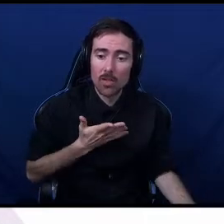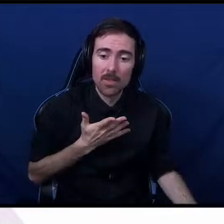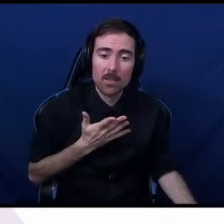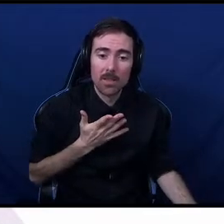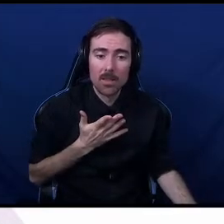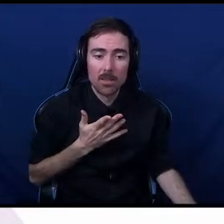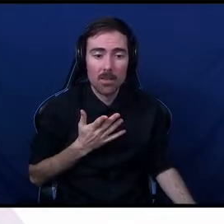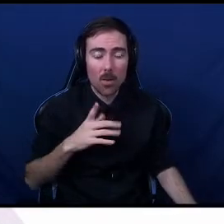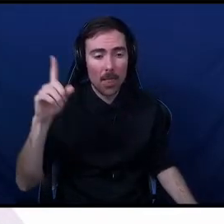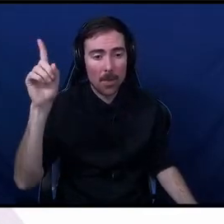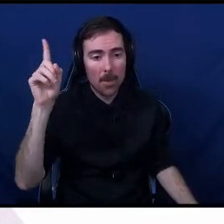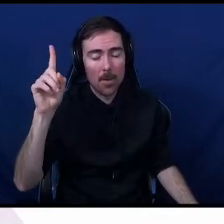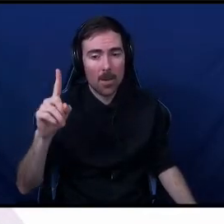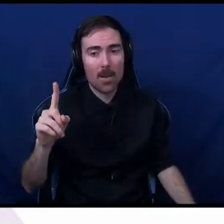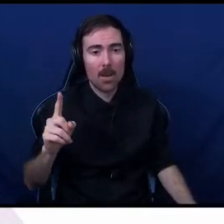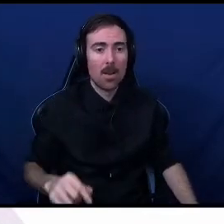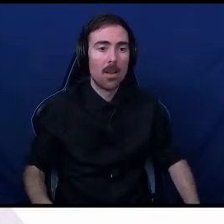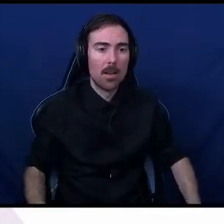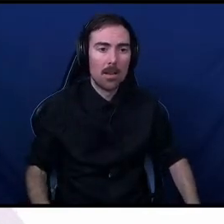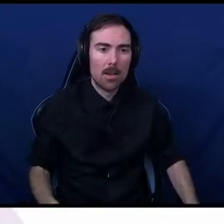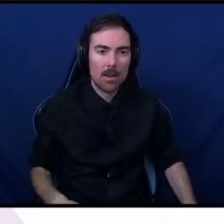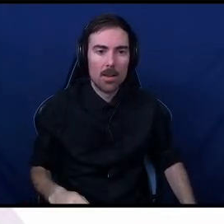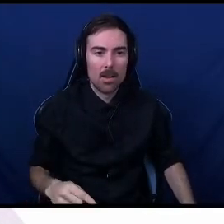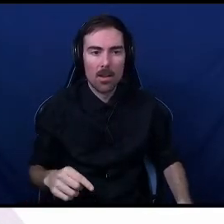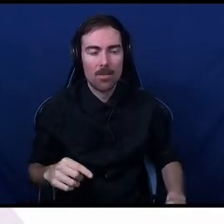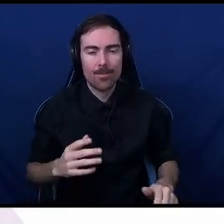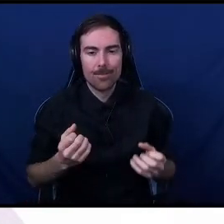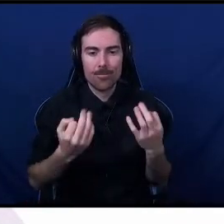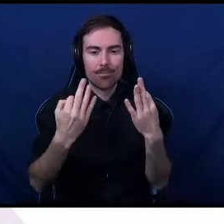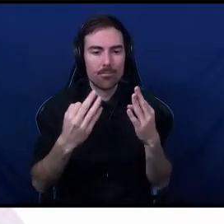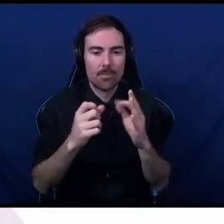think we've got data presented in a way that is compelling